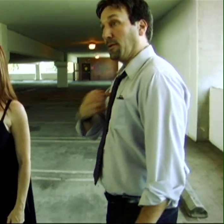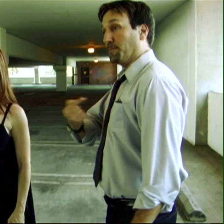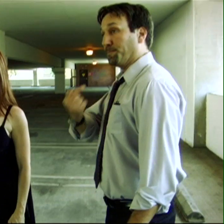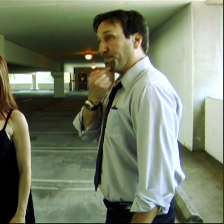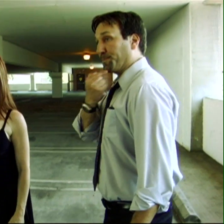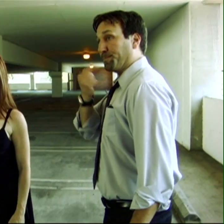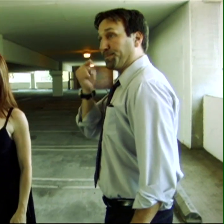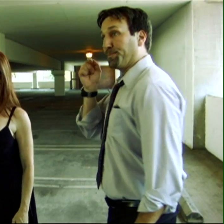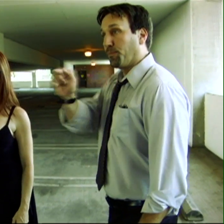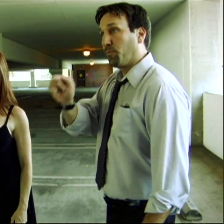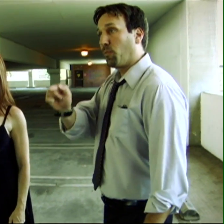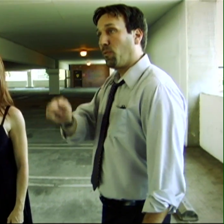(ASL) "I miss you."